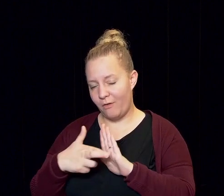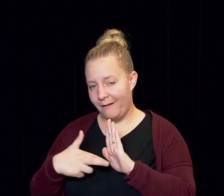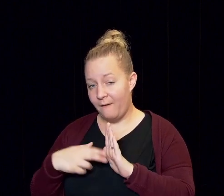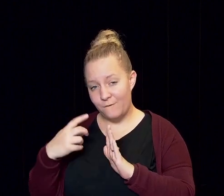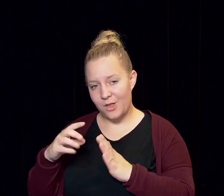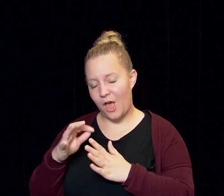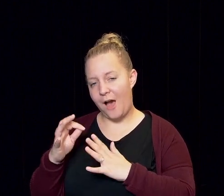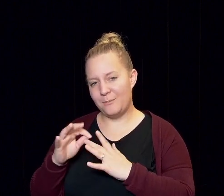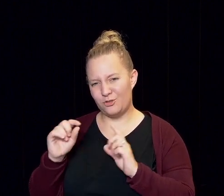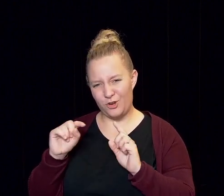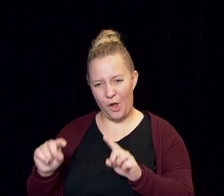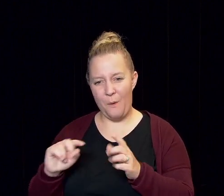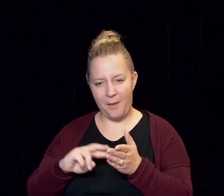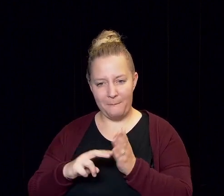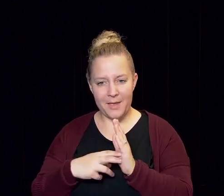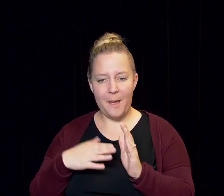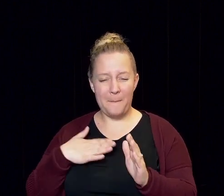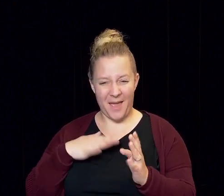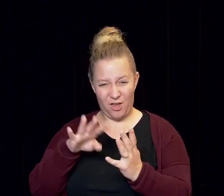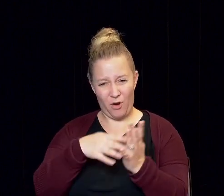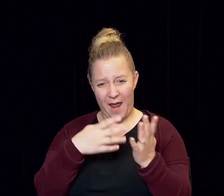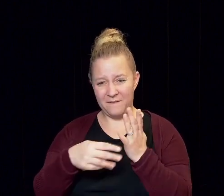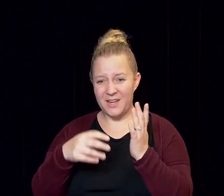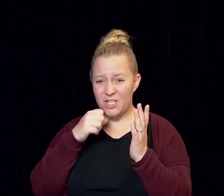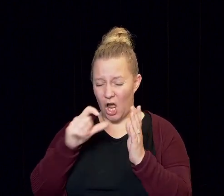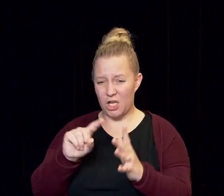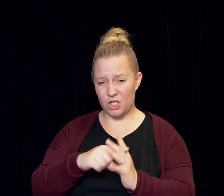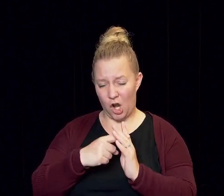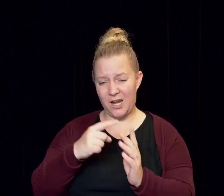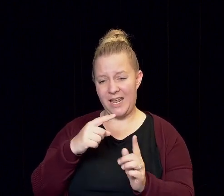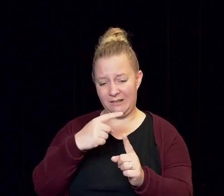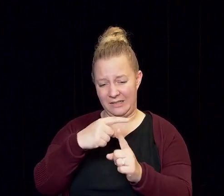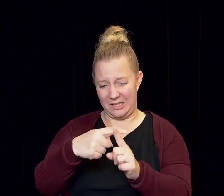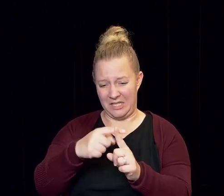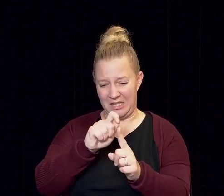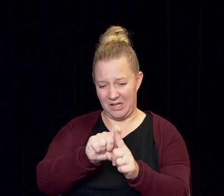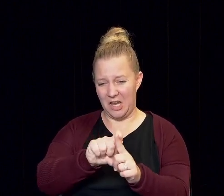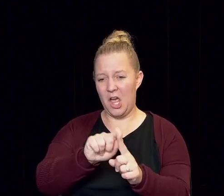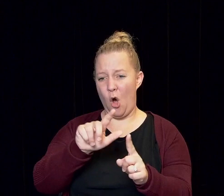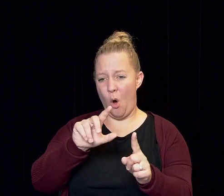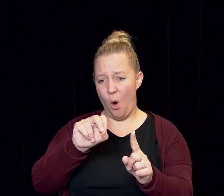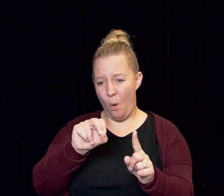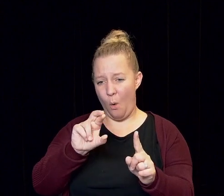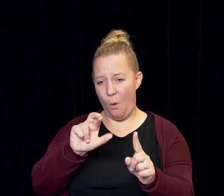So, that means my graph is not going to start at the origin. If I come over here and graph that